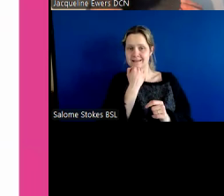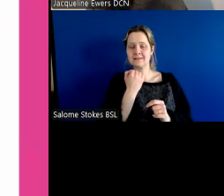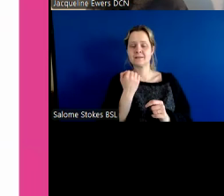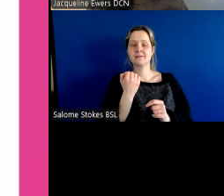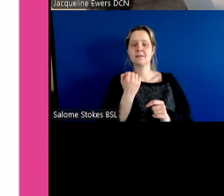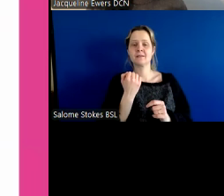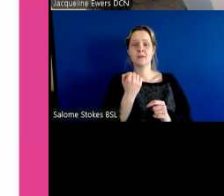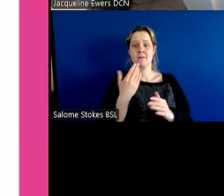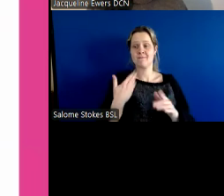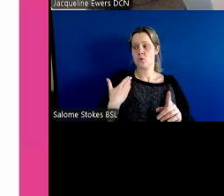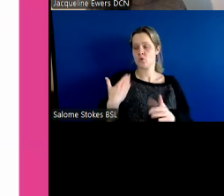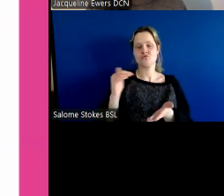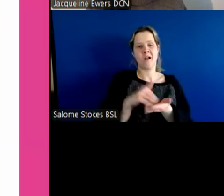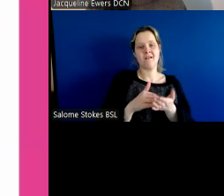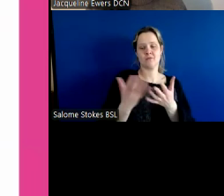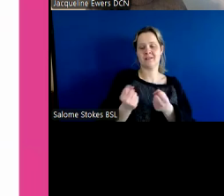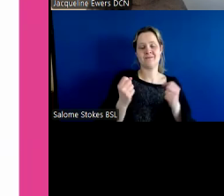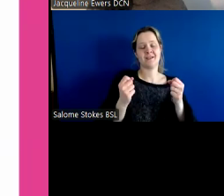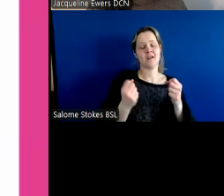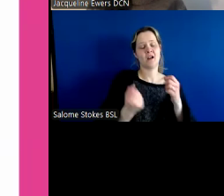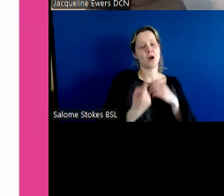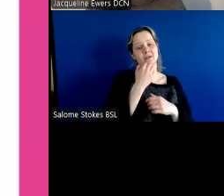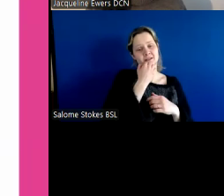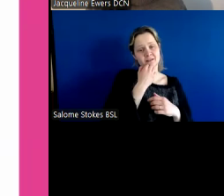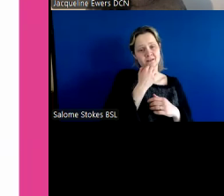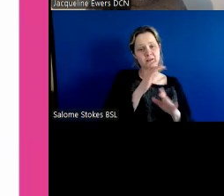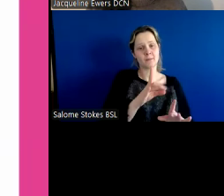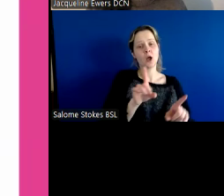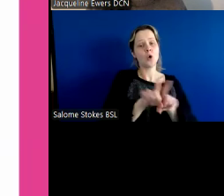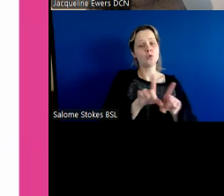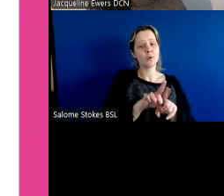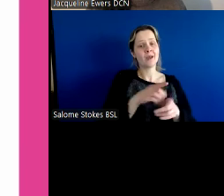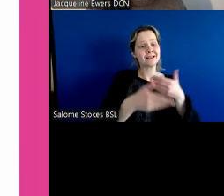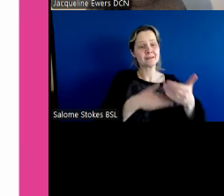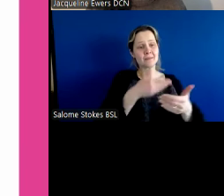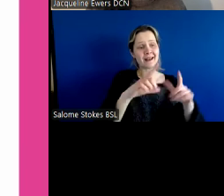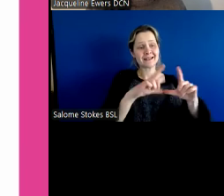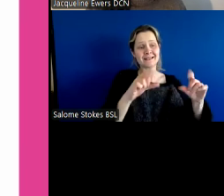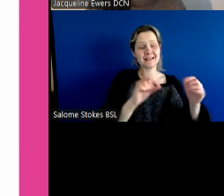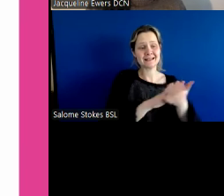They, again, reiterating that tickets include entry to our collection and free exhibitions.